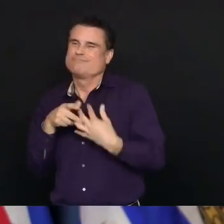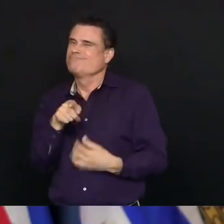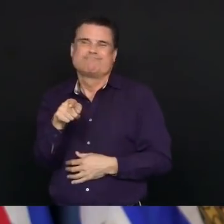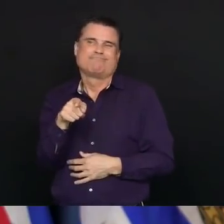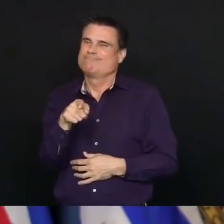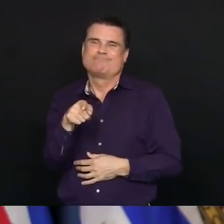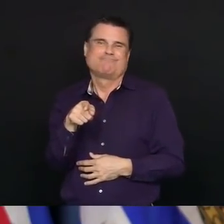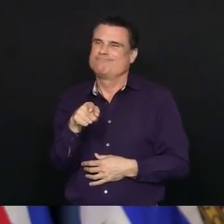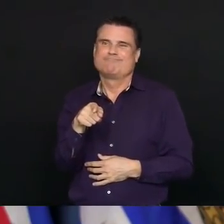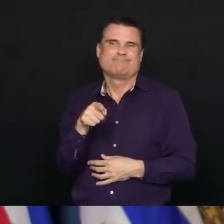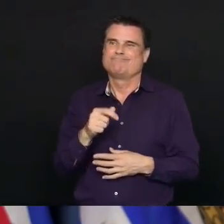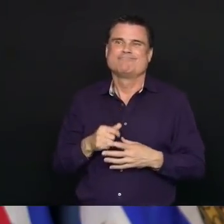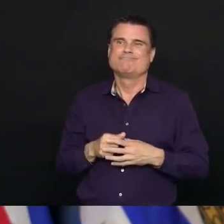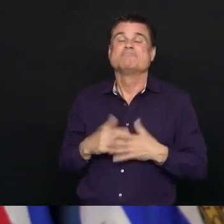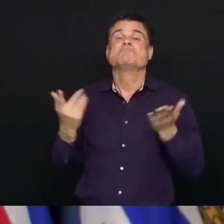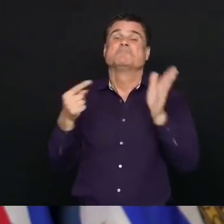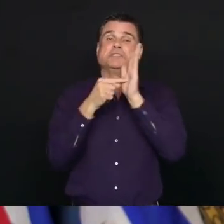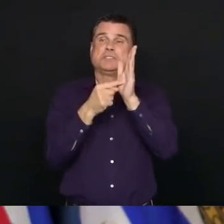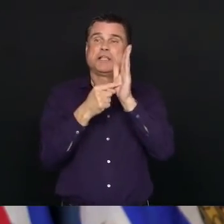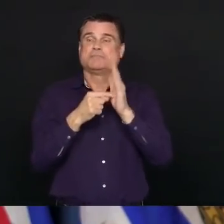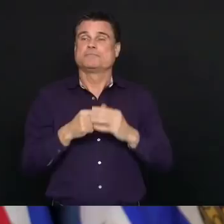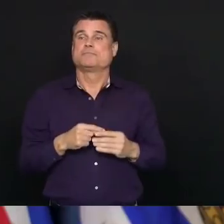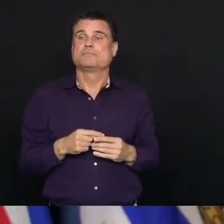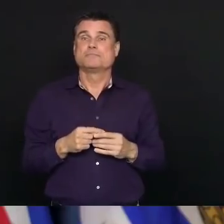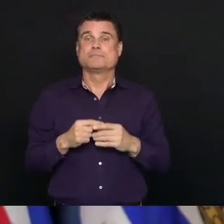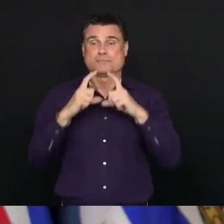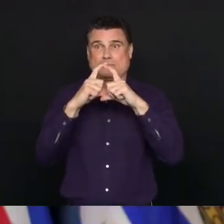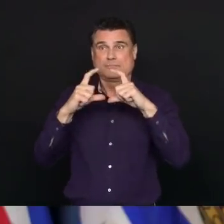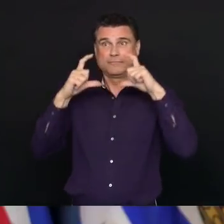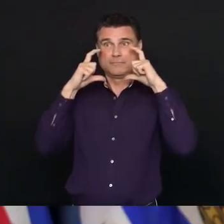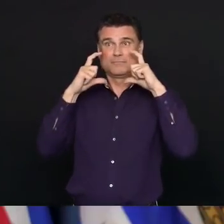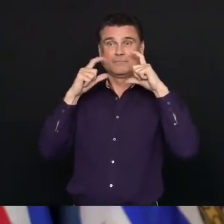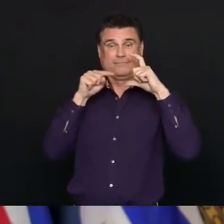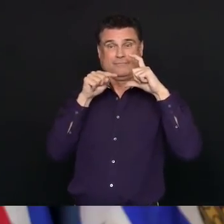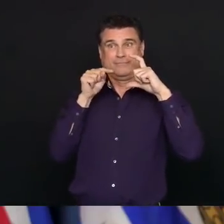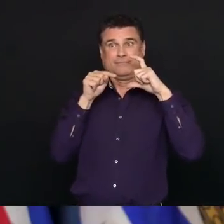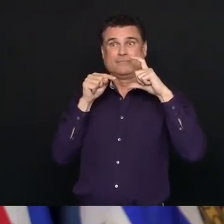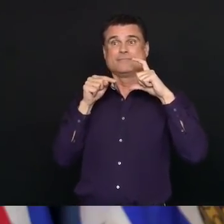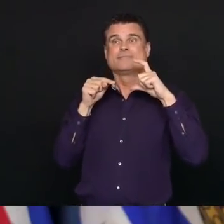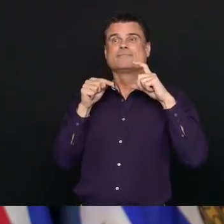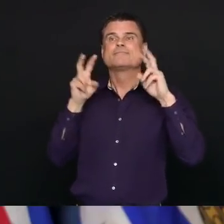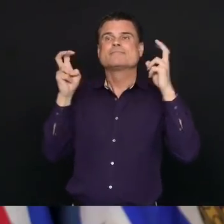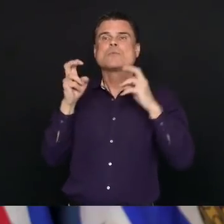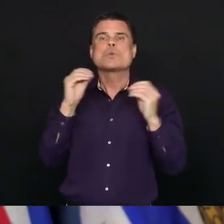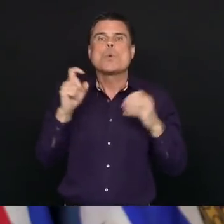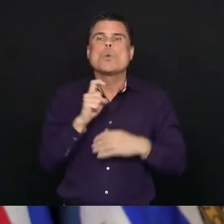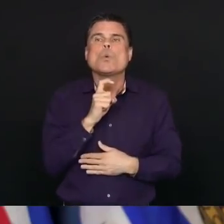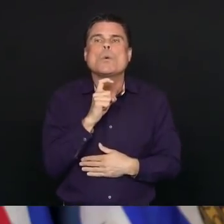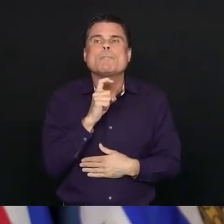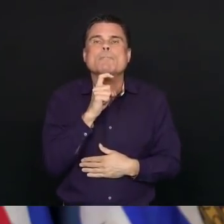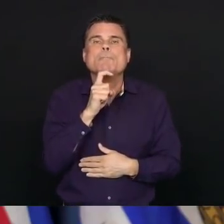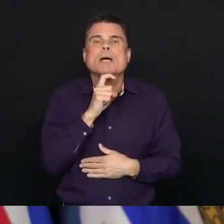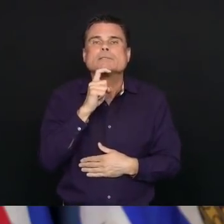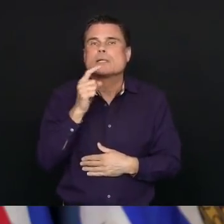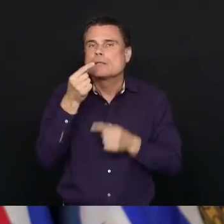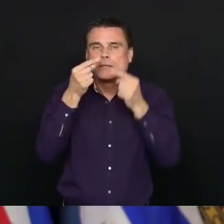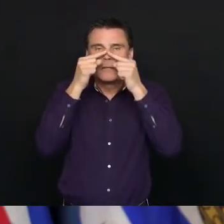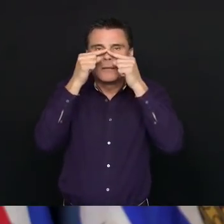No ability to fit our staff or achieve a successful fit test. During stars a large person of that